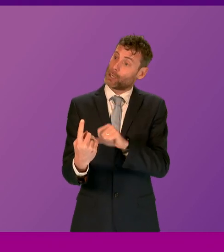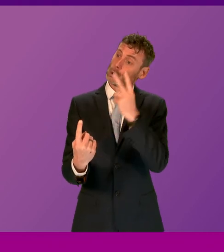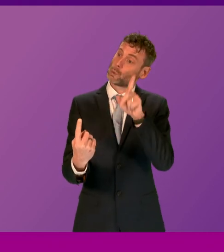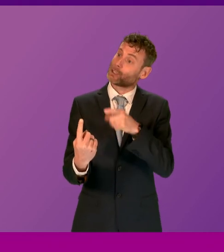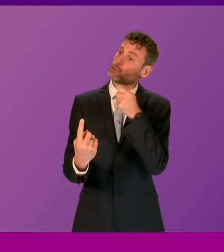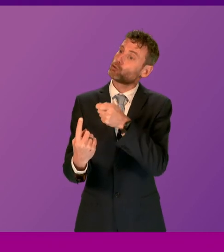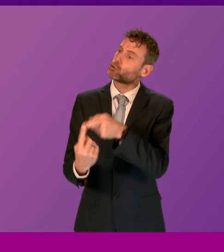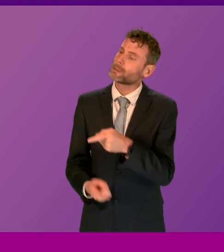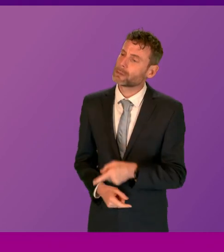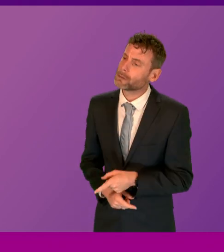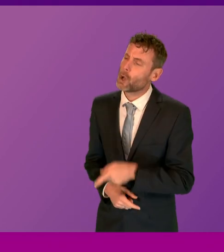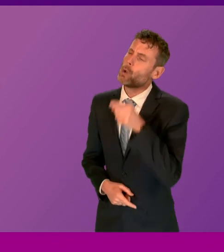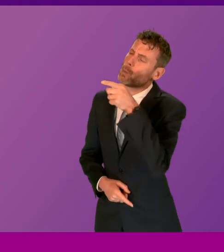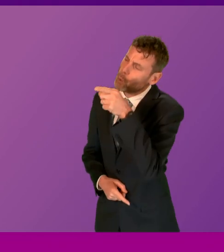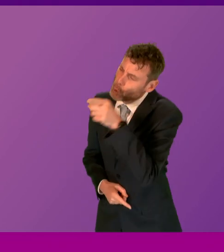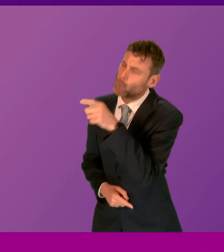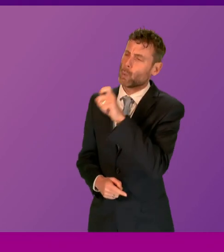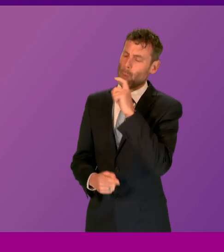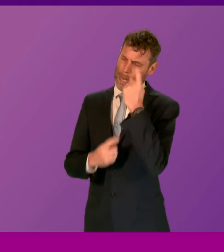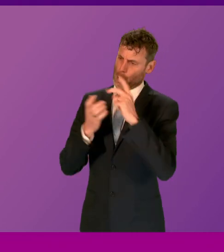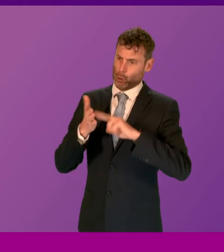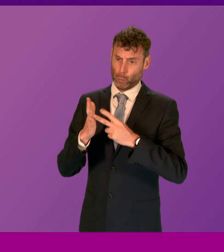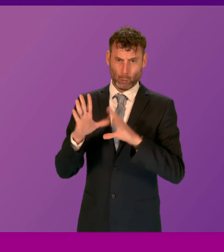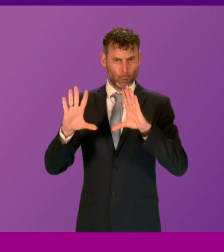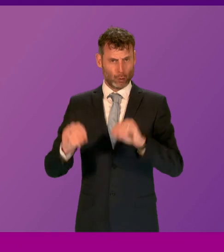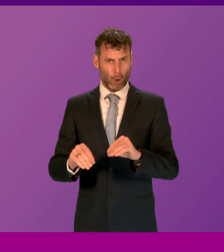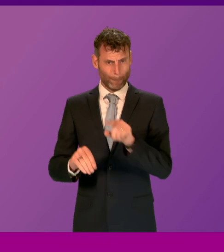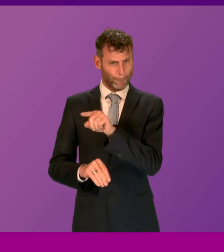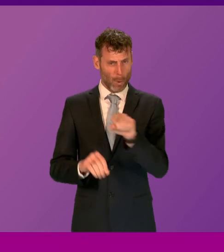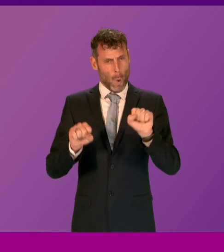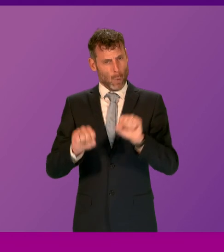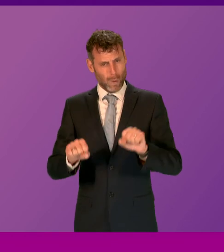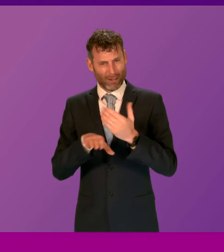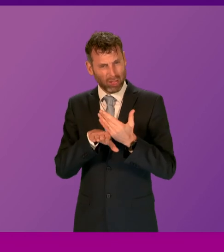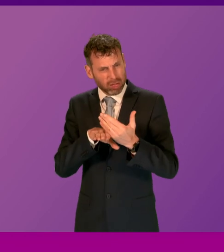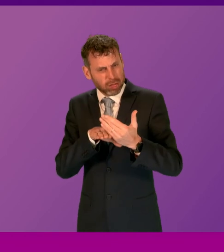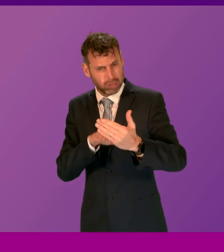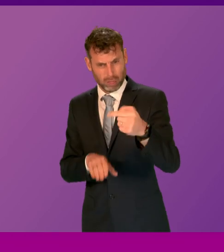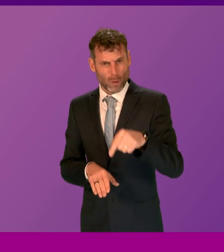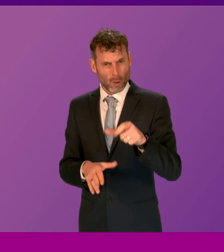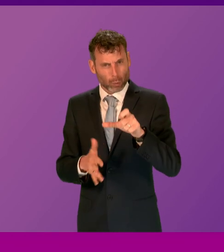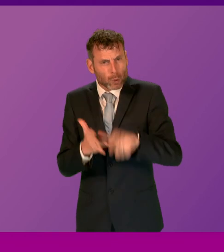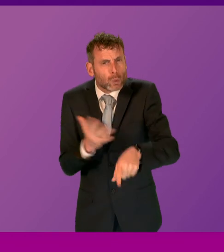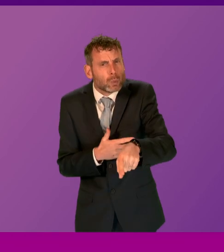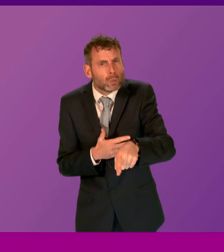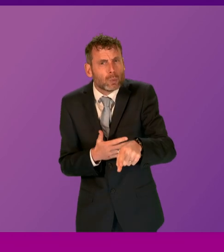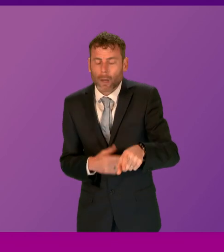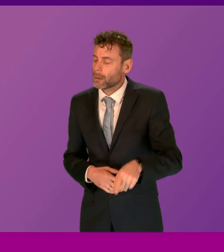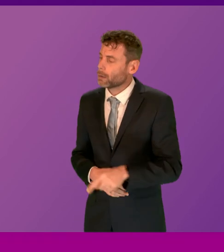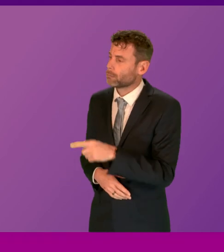What is he planning to do specifically to deal with the appalling waits for treatment? I said in my first response that we do not believe that it is acceptable for anybody